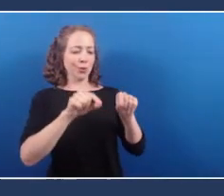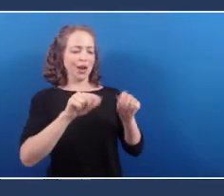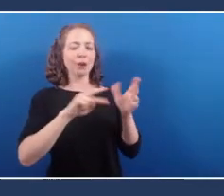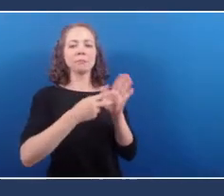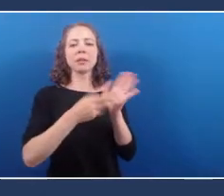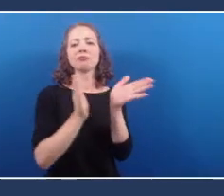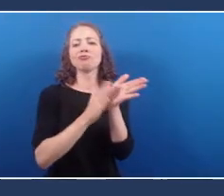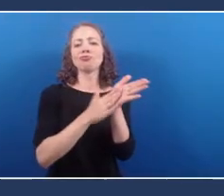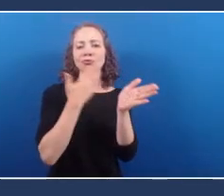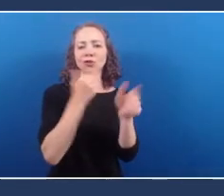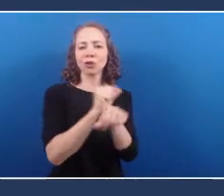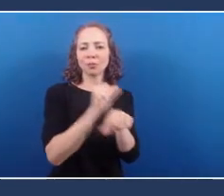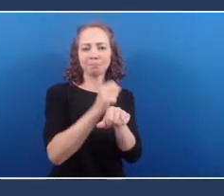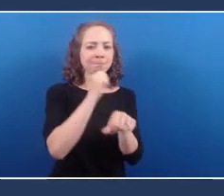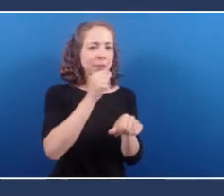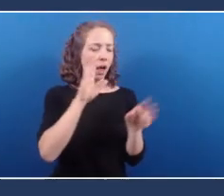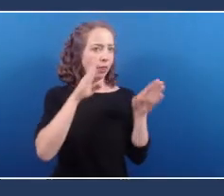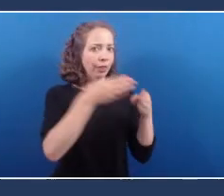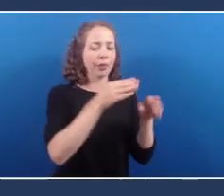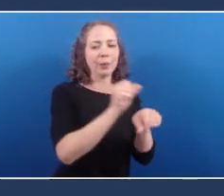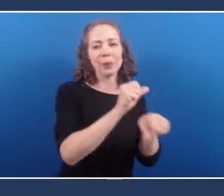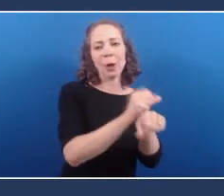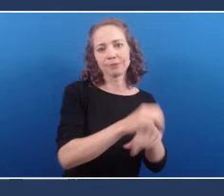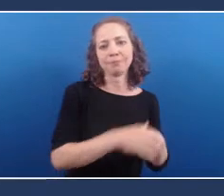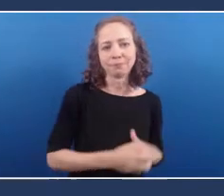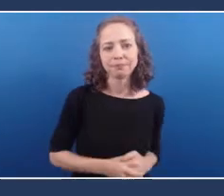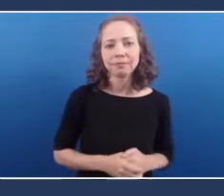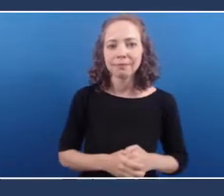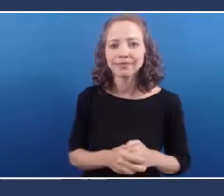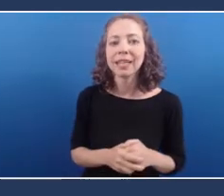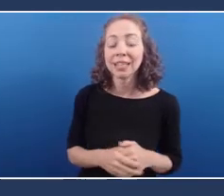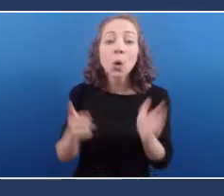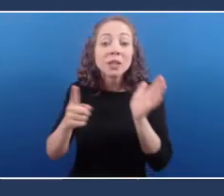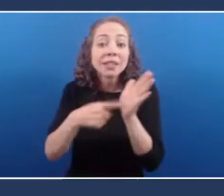And so, my Manager will send me a ping that says, Hey, Megan, get a purple square today.